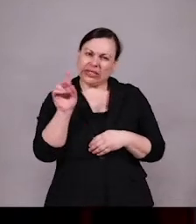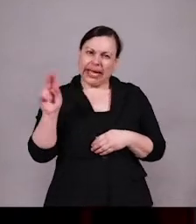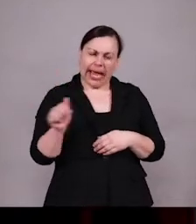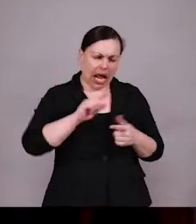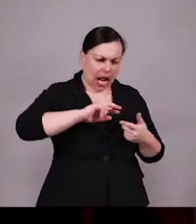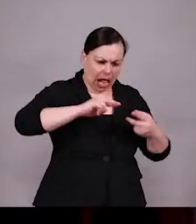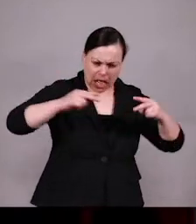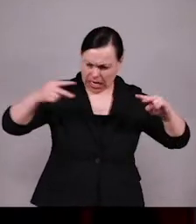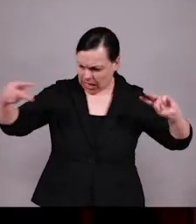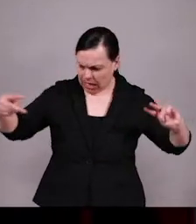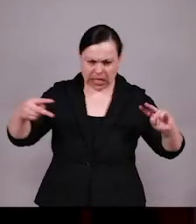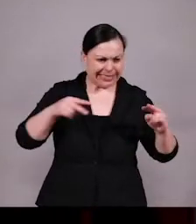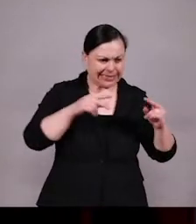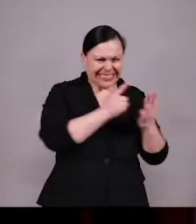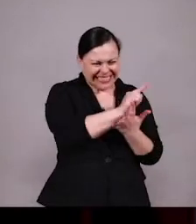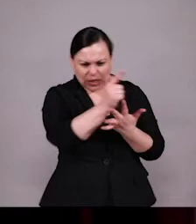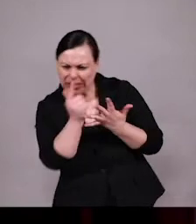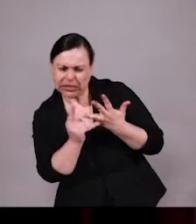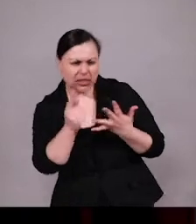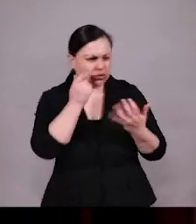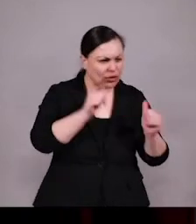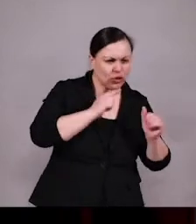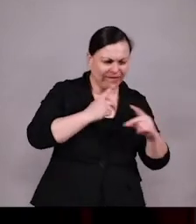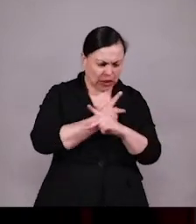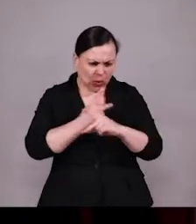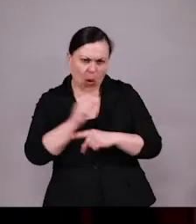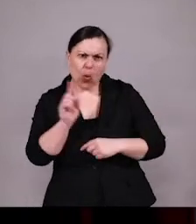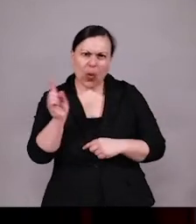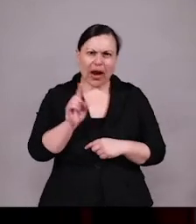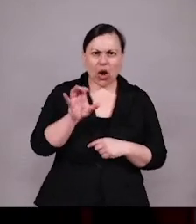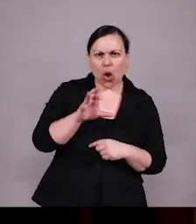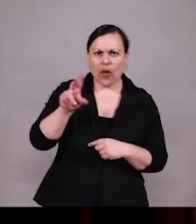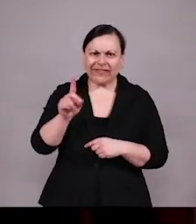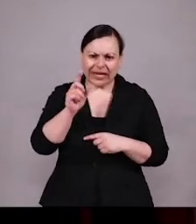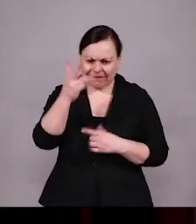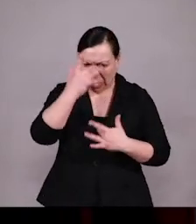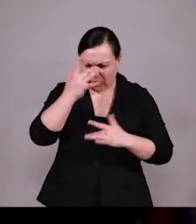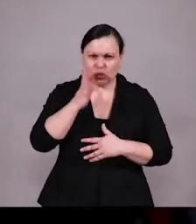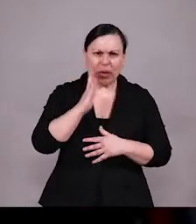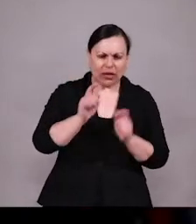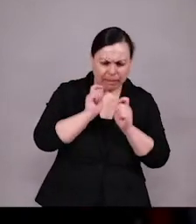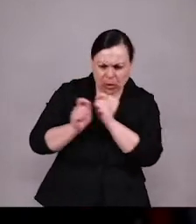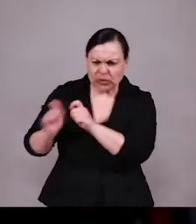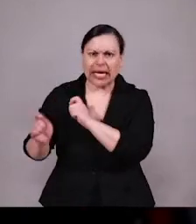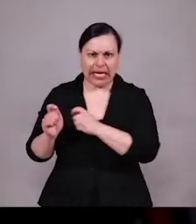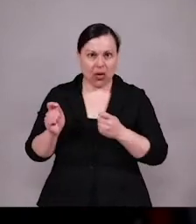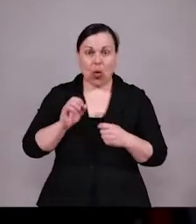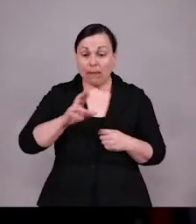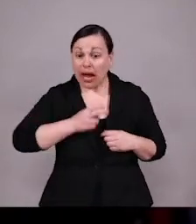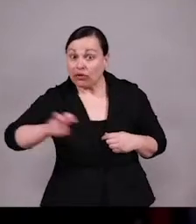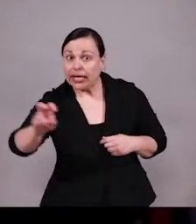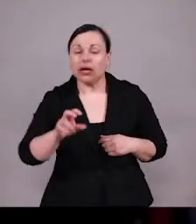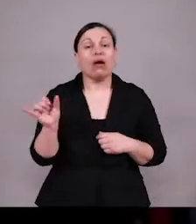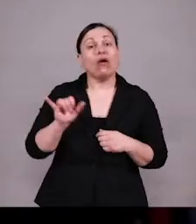code of the coronavirus to anticipate where the virus may mutate or migrate. Harnessing 3-D printing